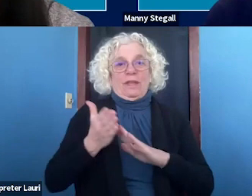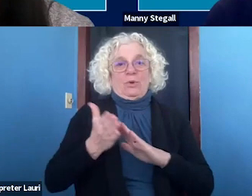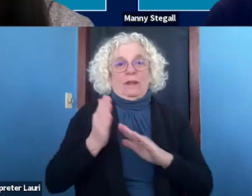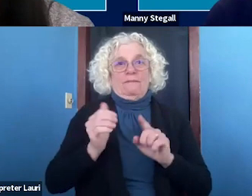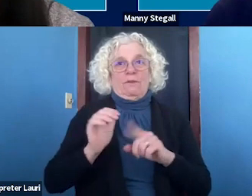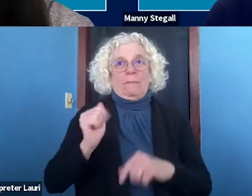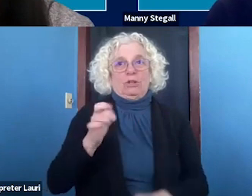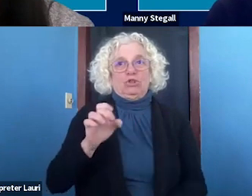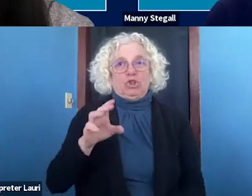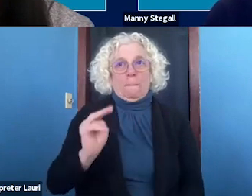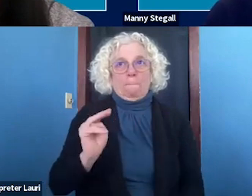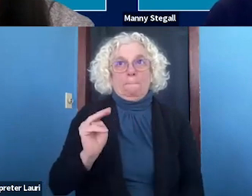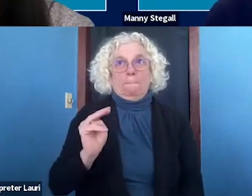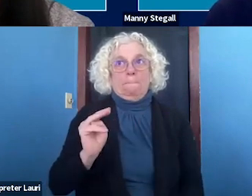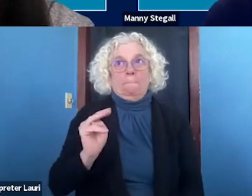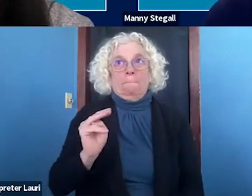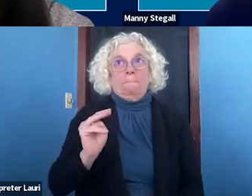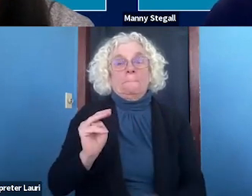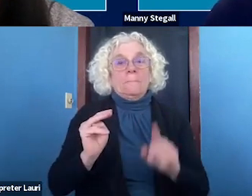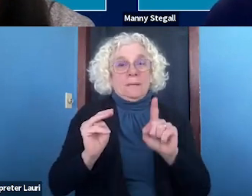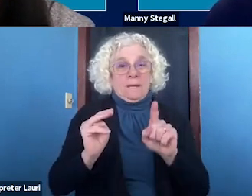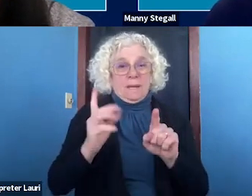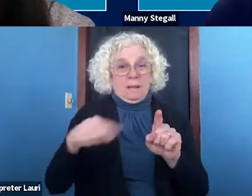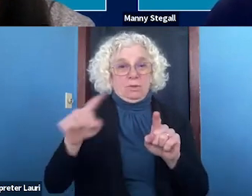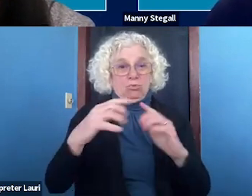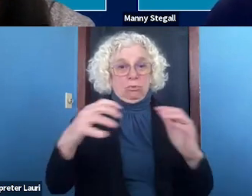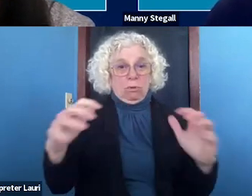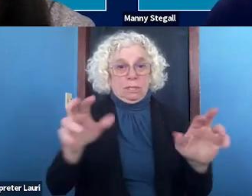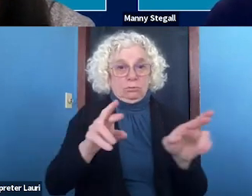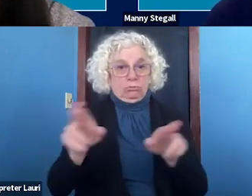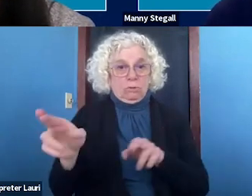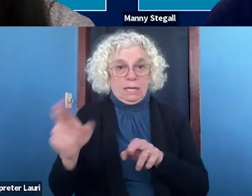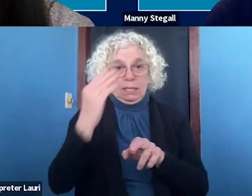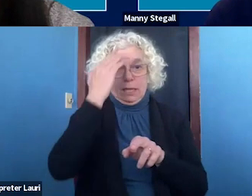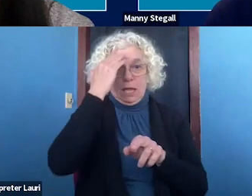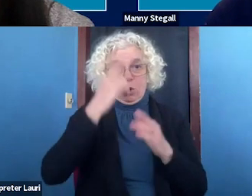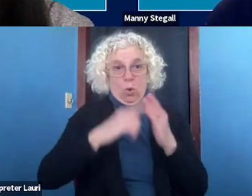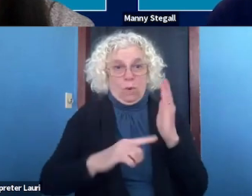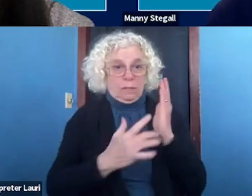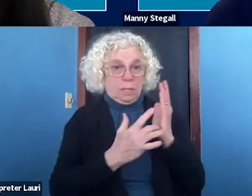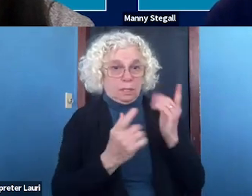Now we'll take a moment to ensure that everyone in the audience is ready and familiar with the technical aspects of the webinar.